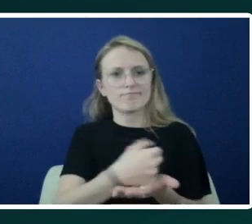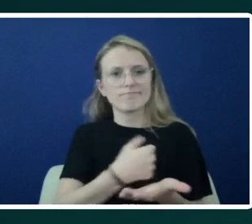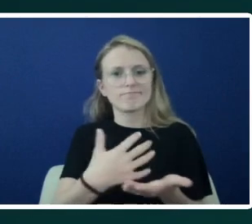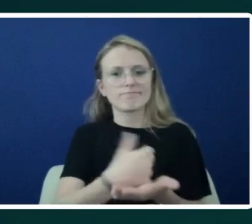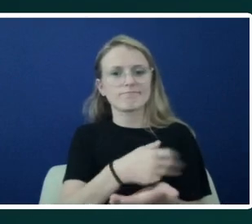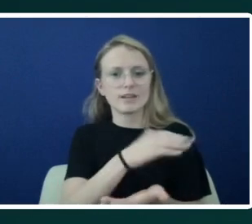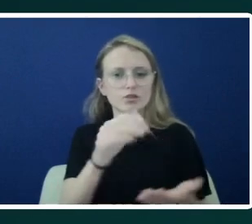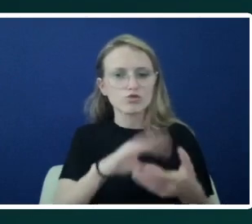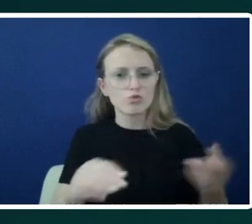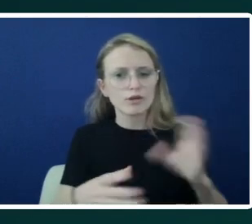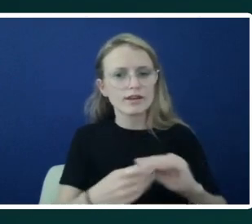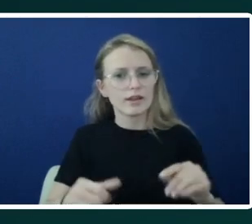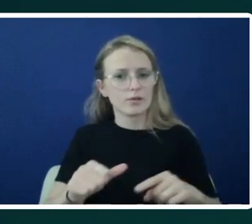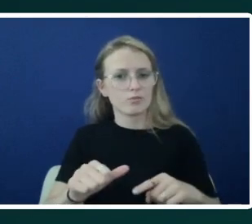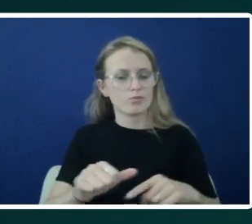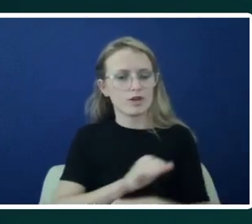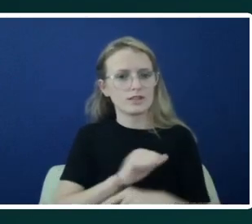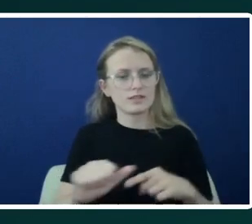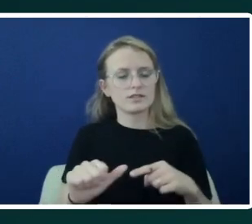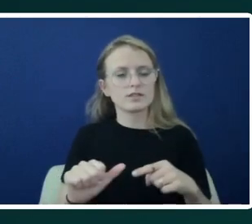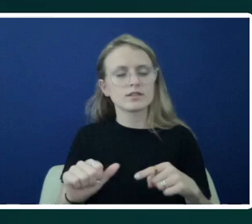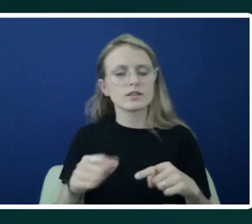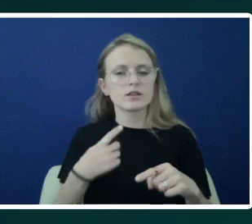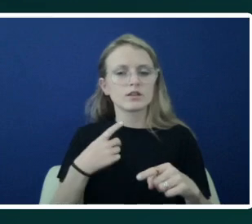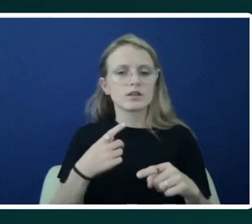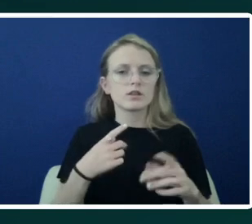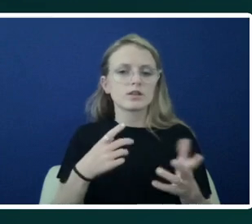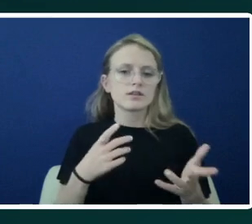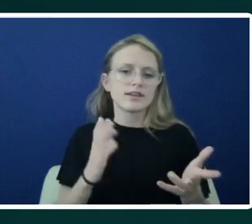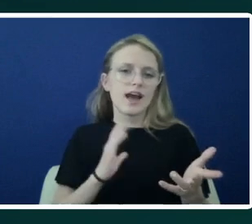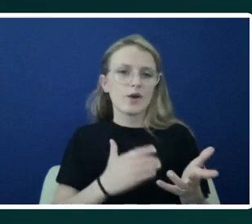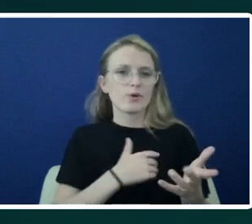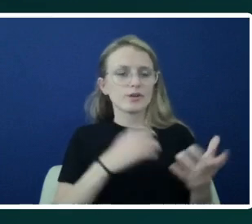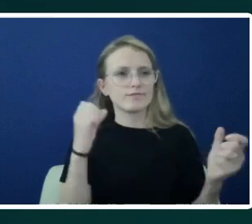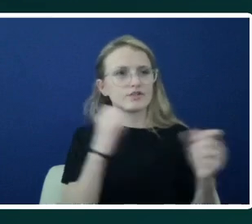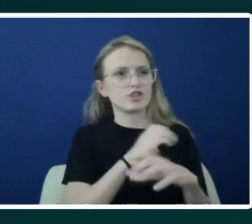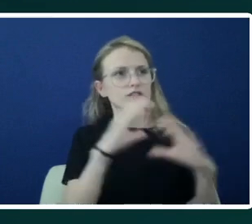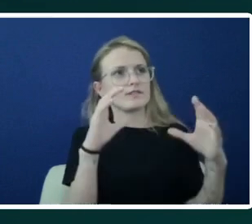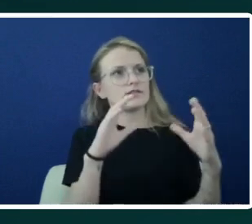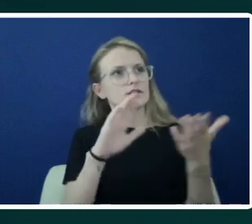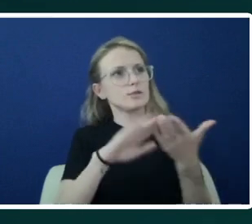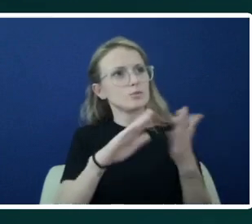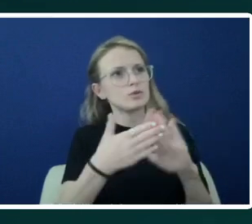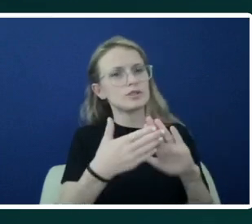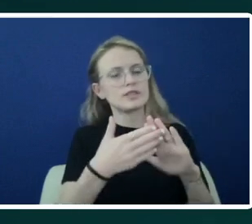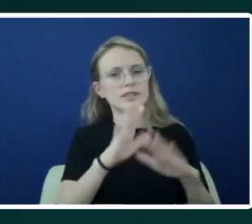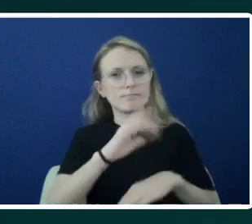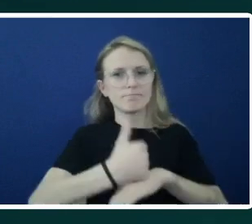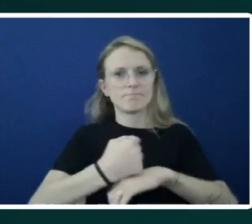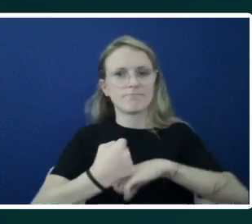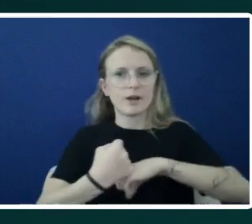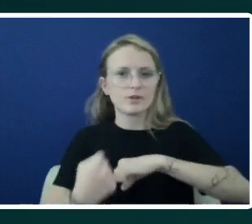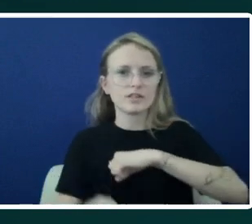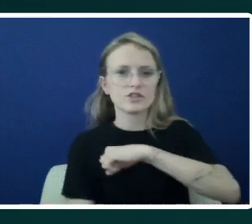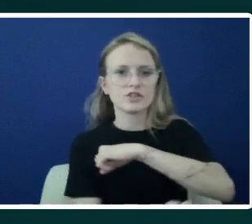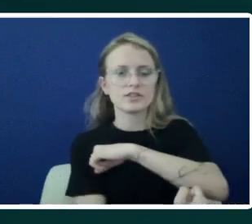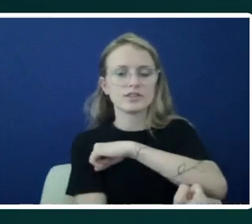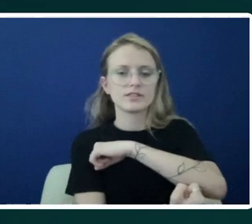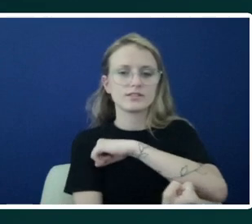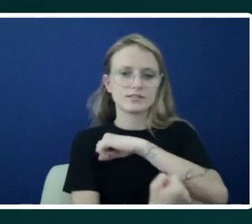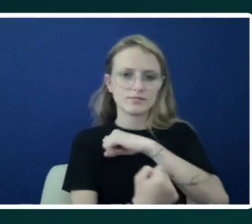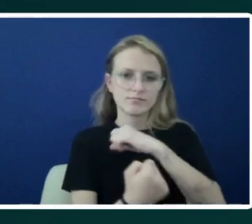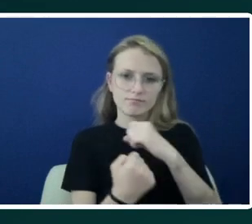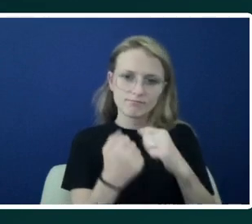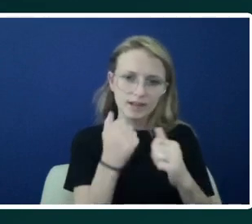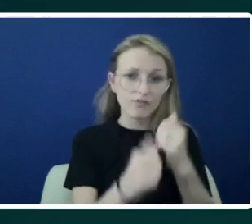is this idea that community is at the foundation of kind of every story. And so,